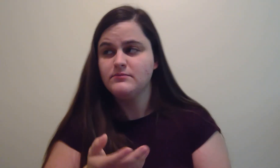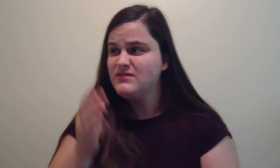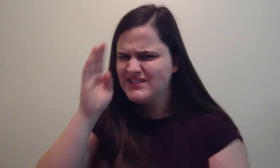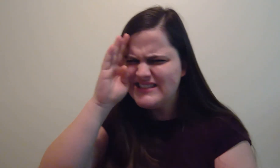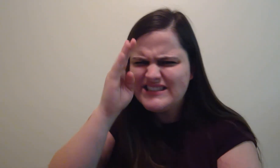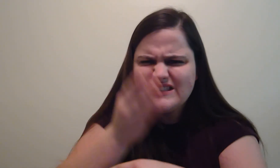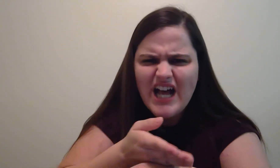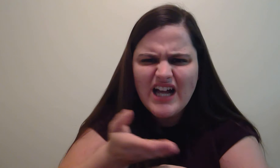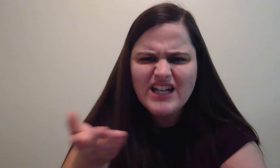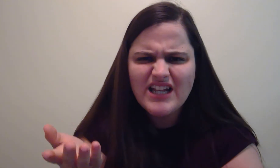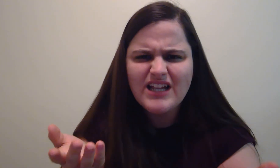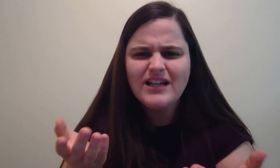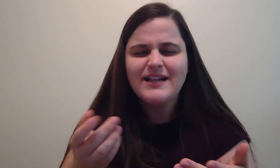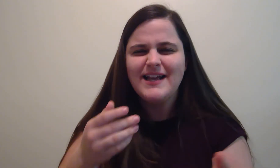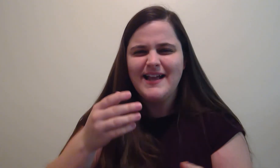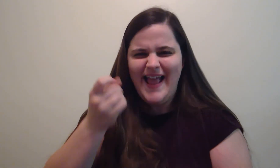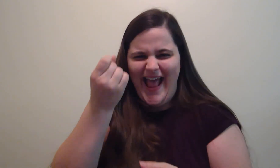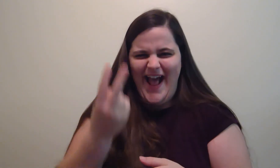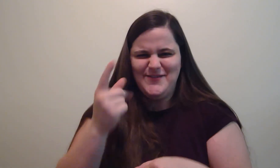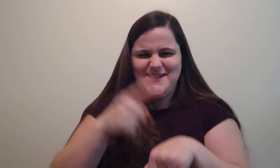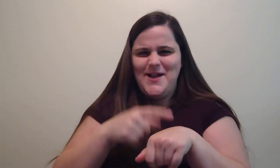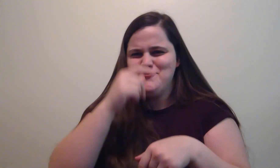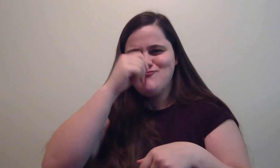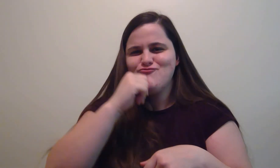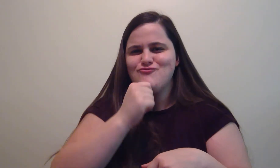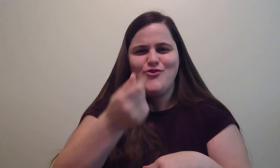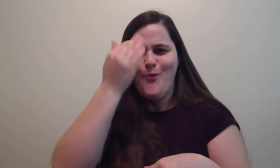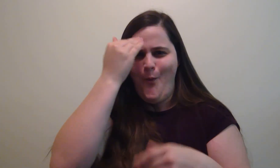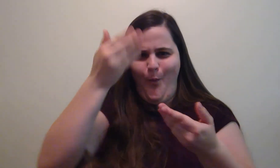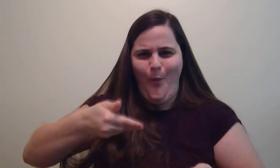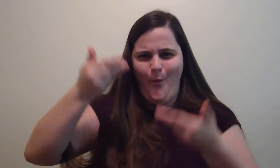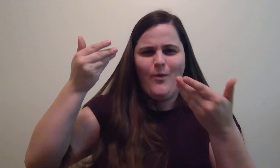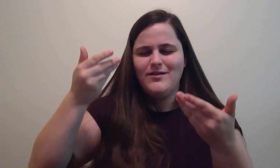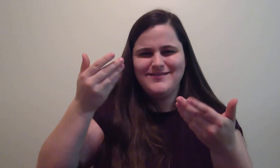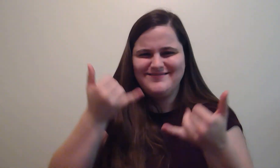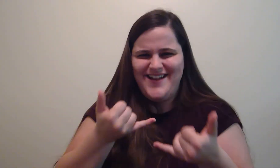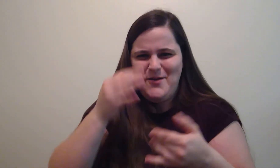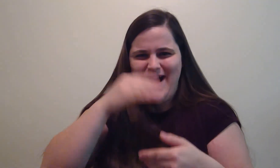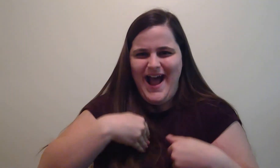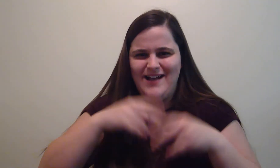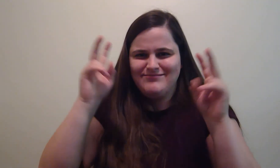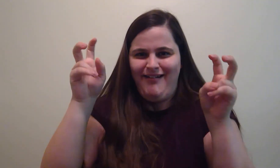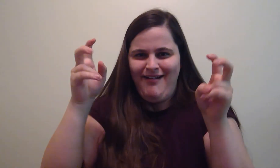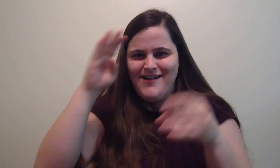"son?” Half the time he didn't seem to know who I was, and now suddenly I was "Son?”